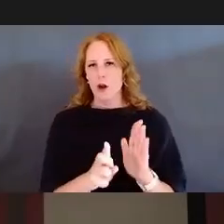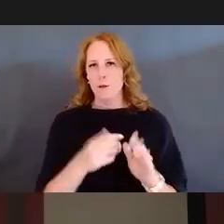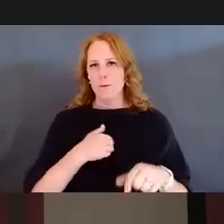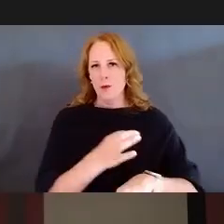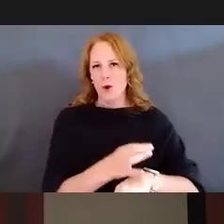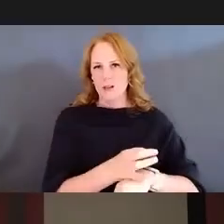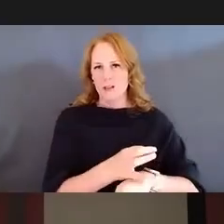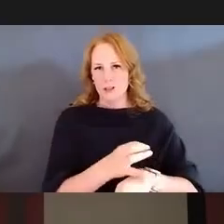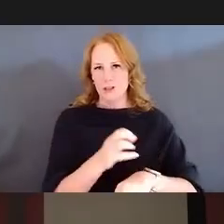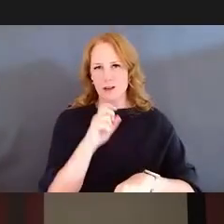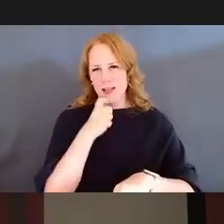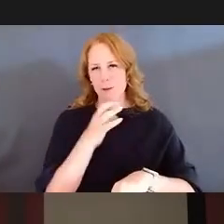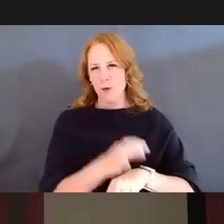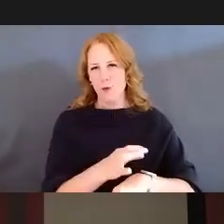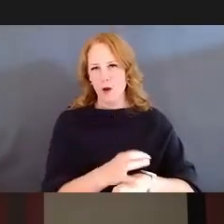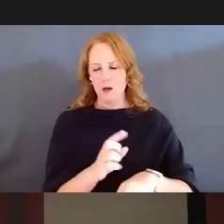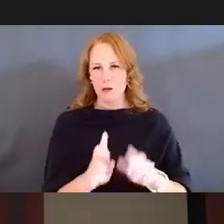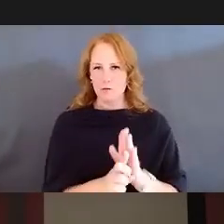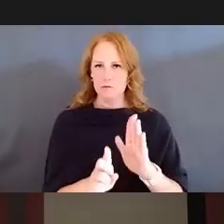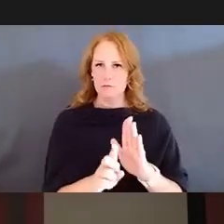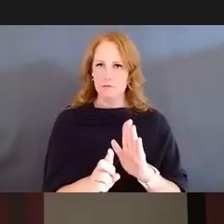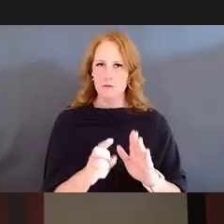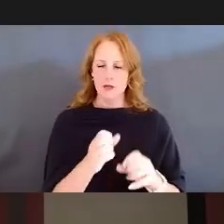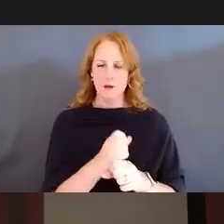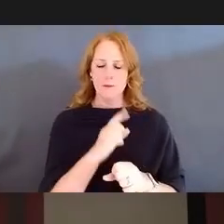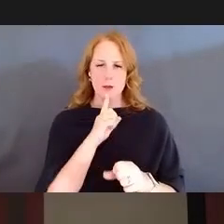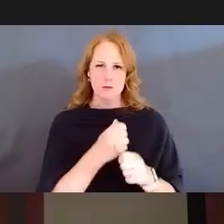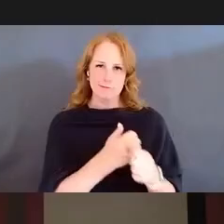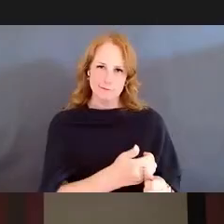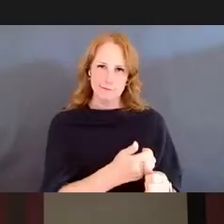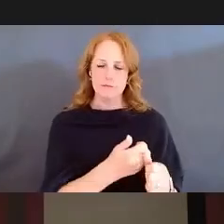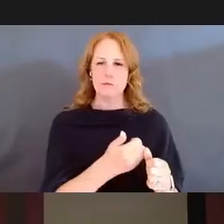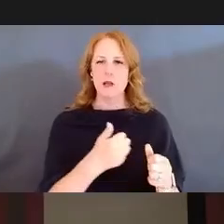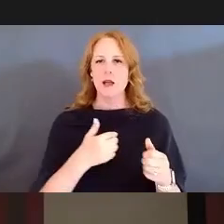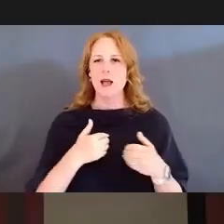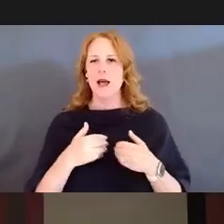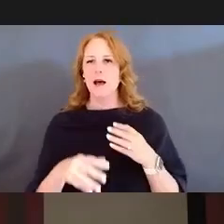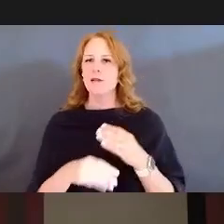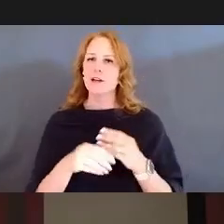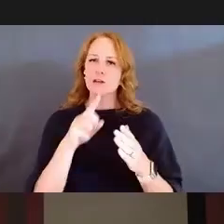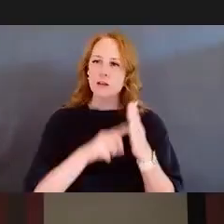sure I I know have the right time set. So, and I have extra check-ins with managers and I take